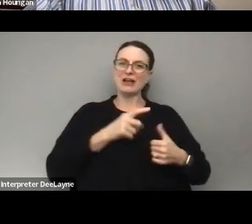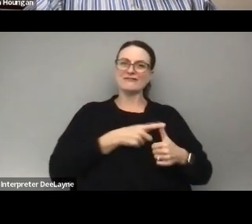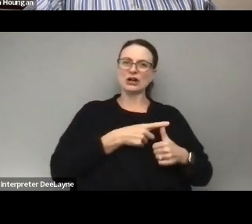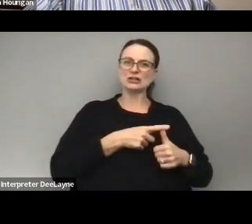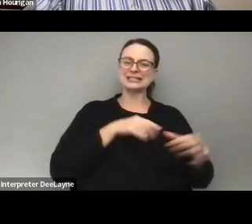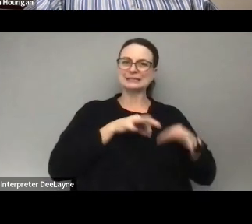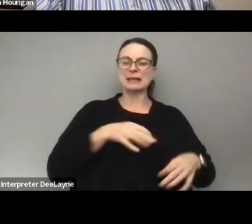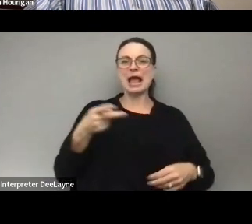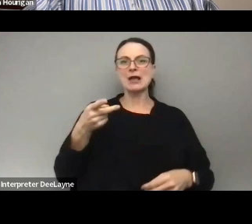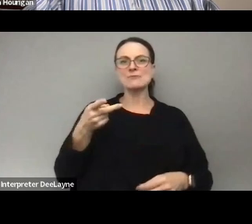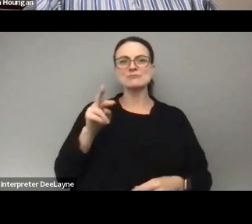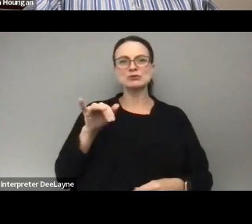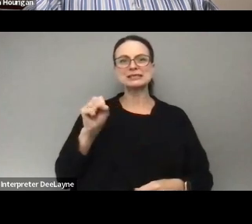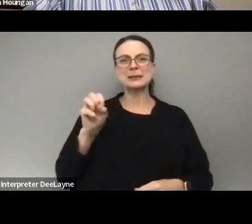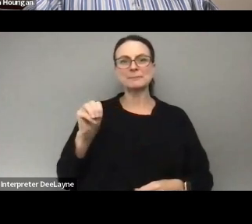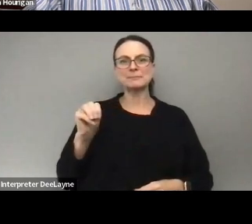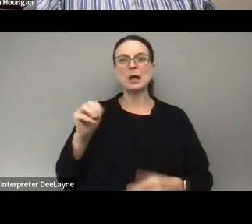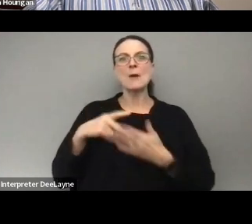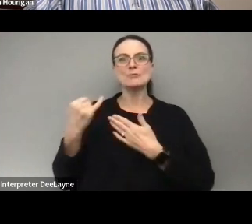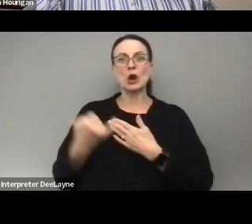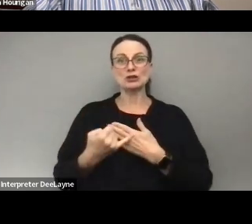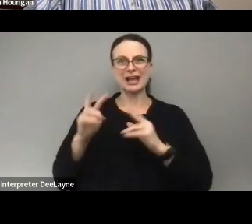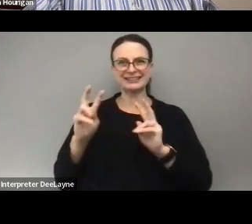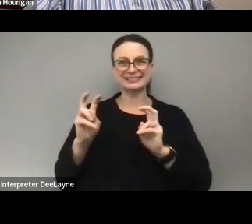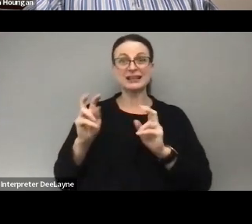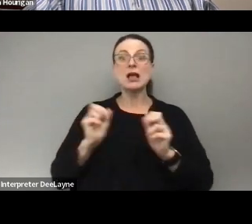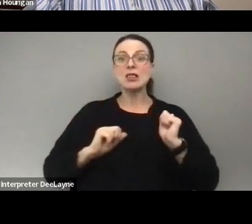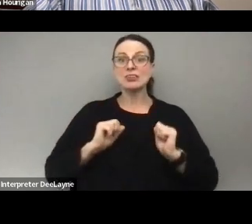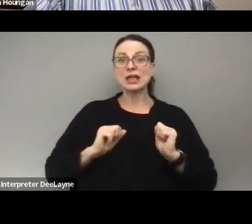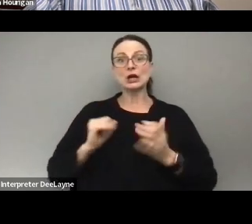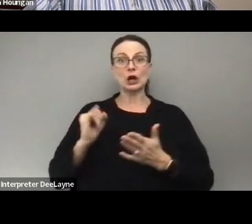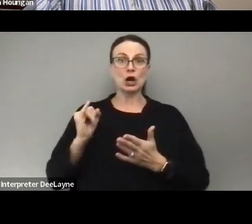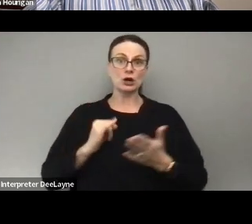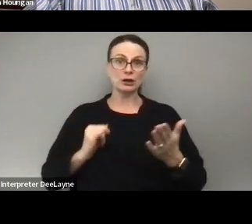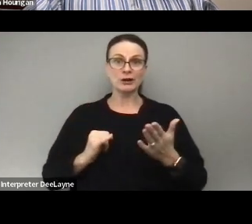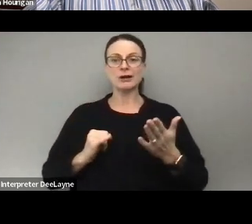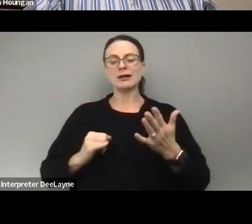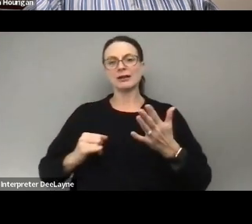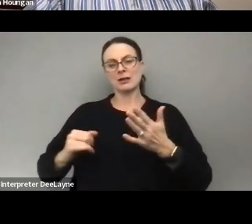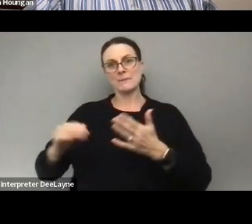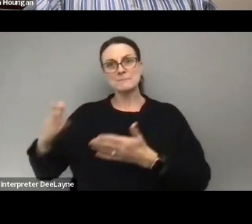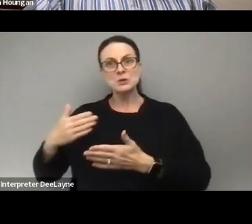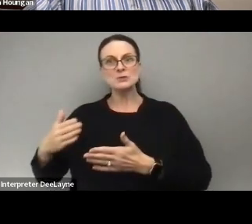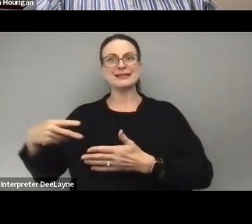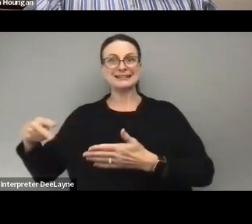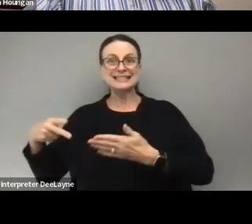So the Prism Project is a theater, music, dance, and visual art program that we run here at Ball State.